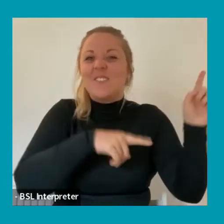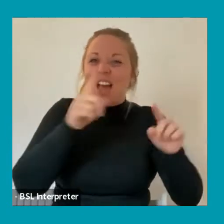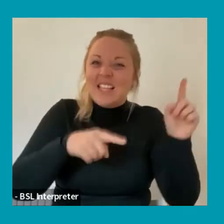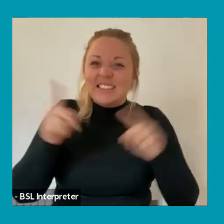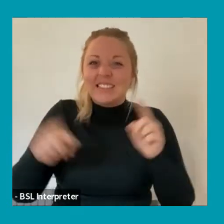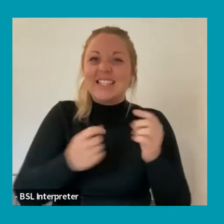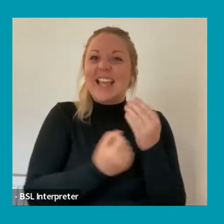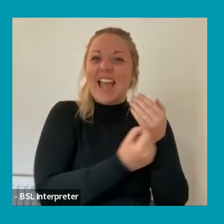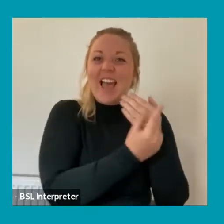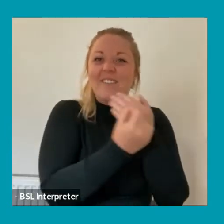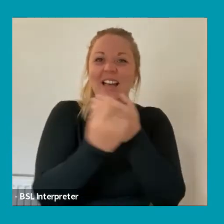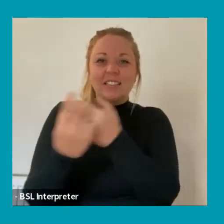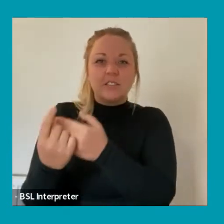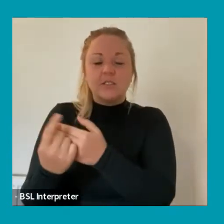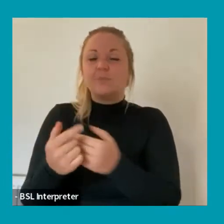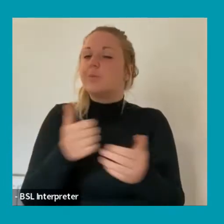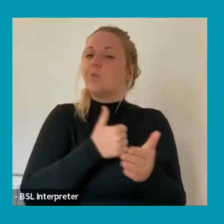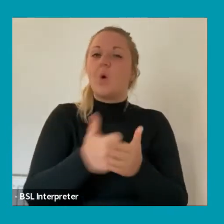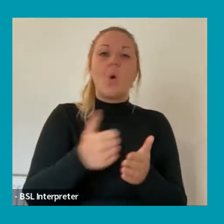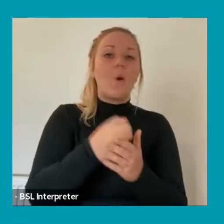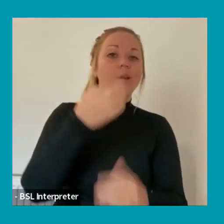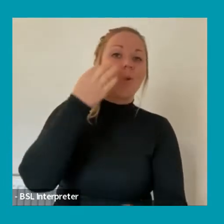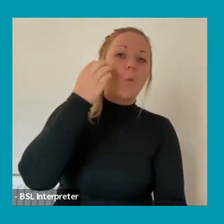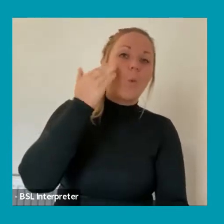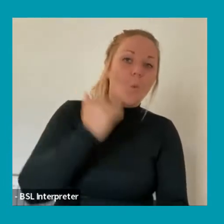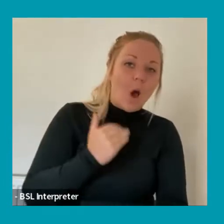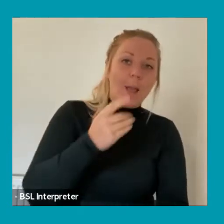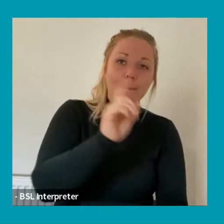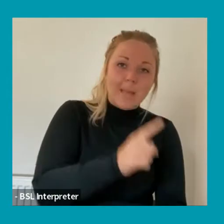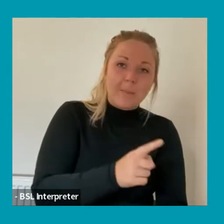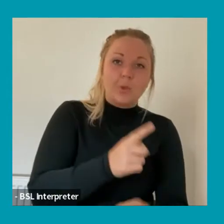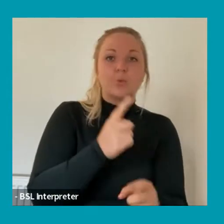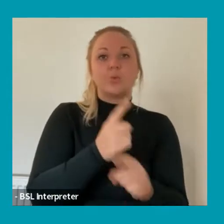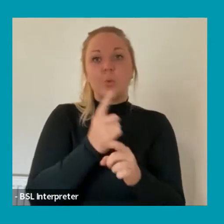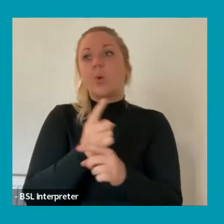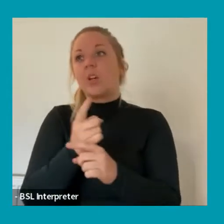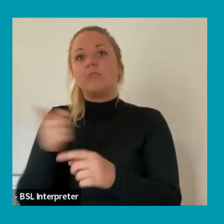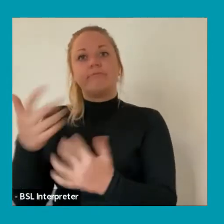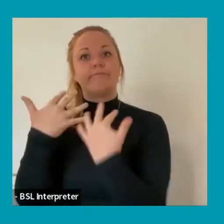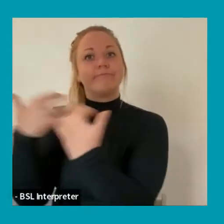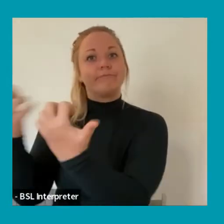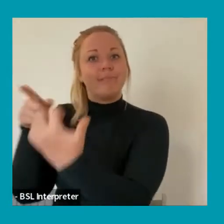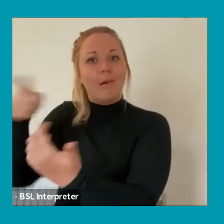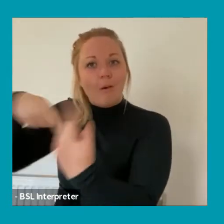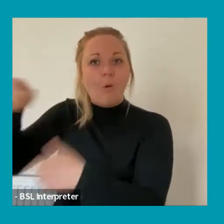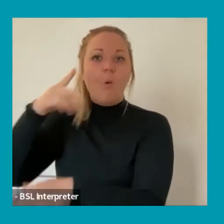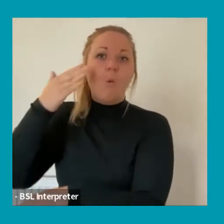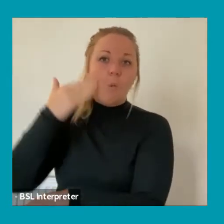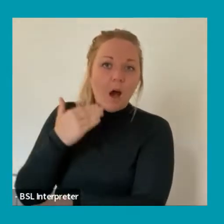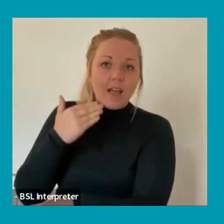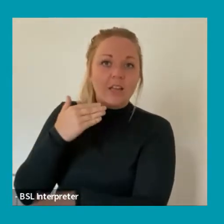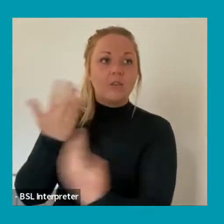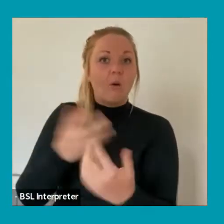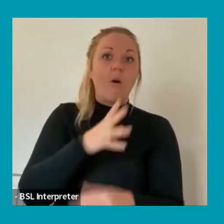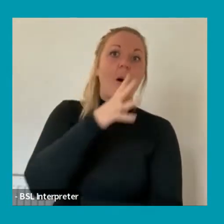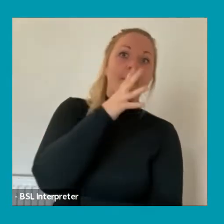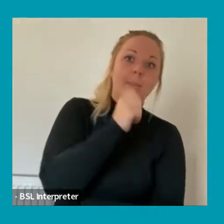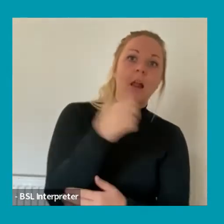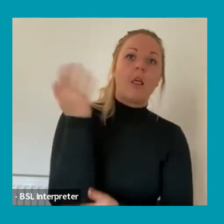people talking to white people about what Black people needed. Or you know men discussing with other men about what women needed.